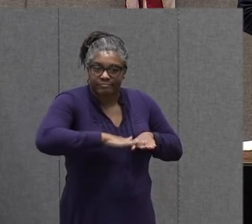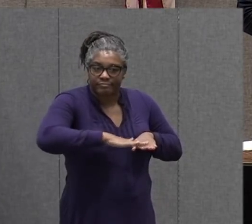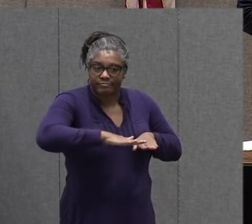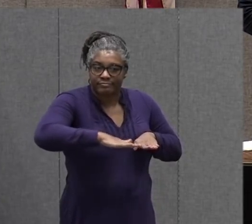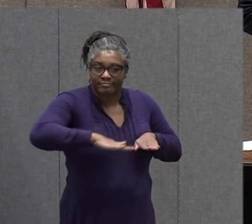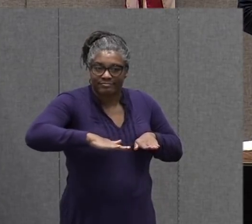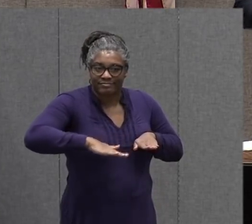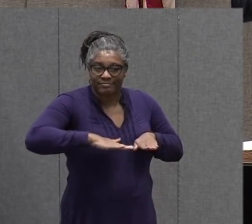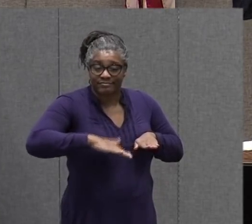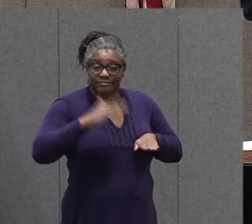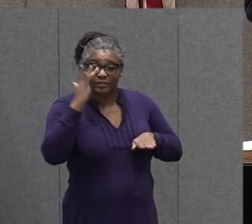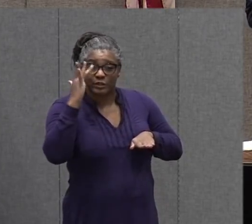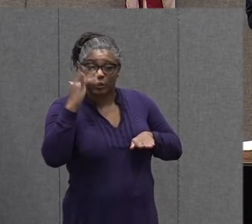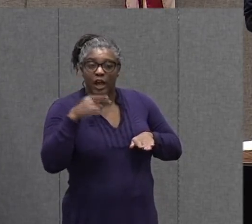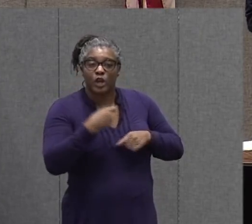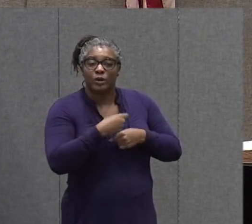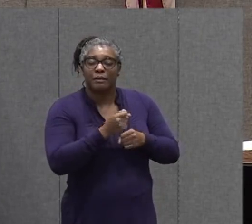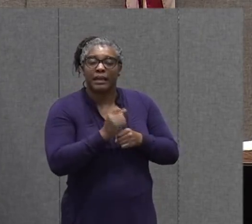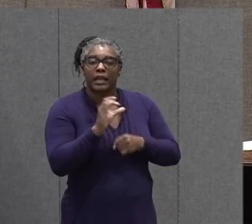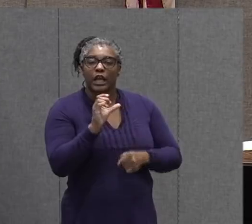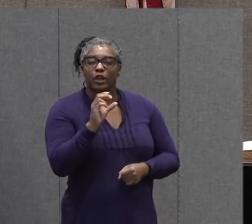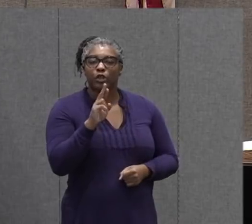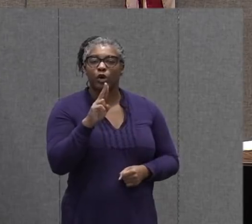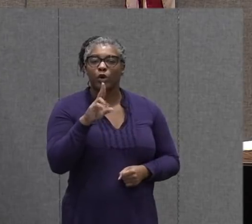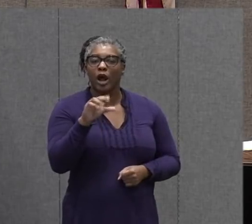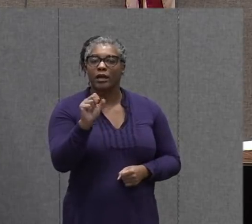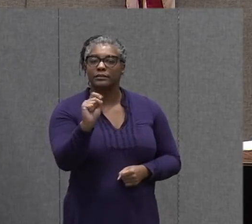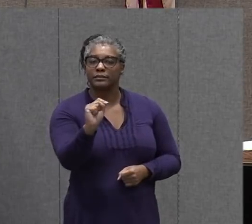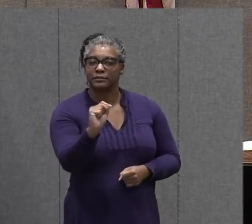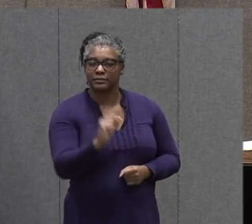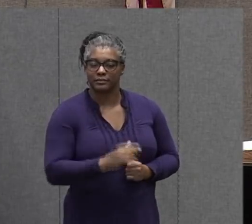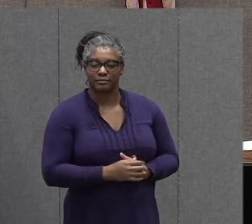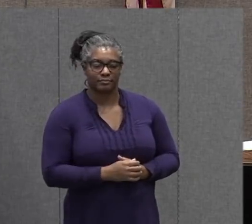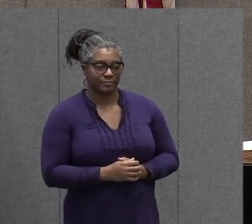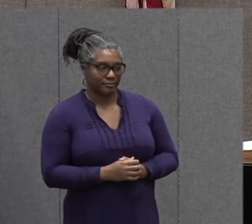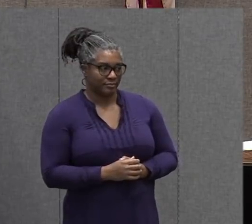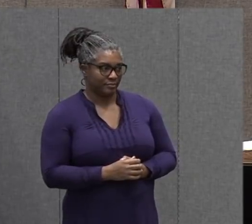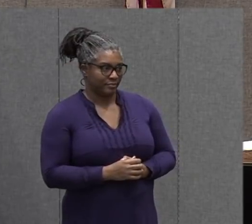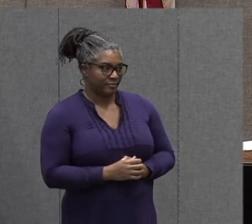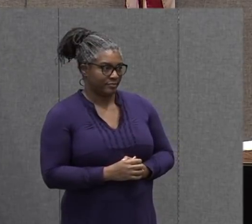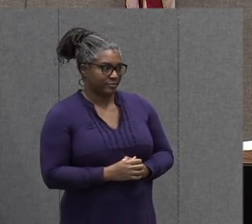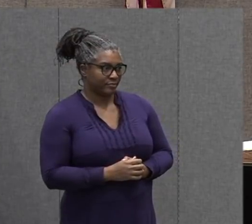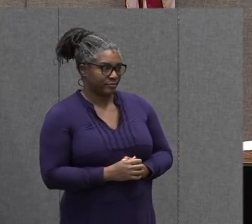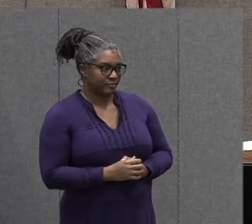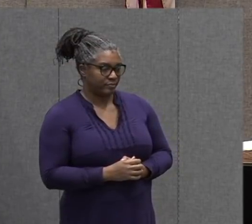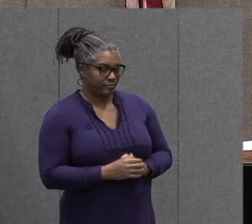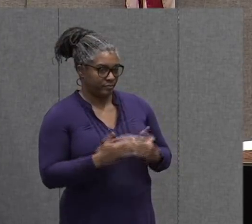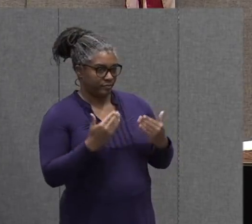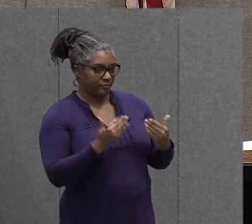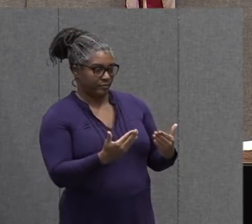[Mr. R.] yeah, [Miss Garcia] I didn't mix it around and press it down, because you are making a crust. So do that. [Mr. R.] Okay, thought you wanted me